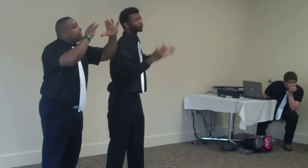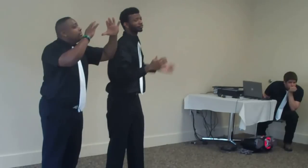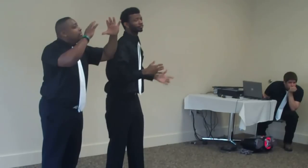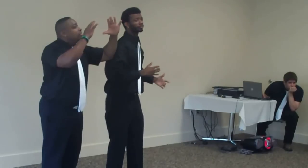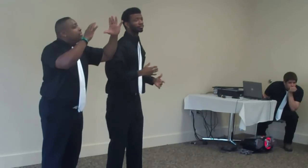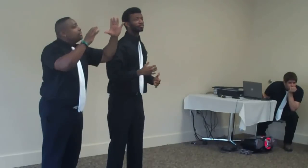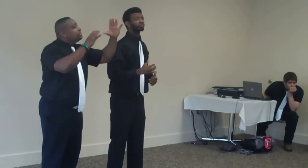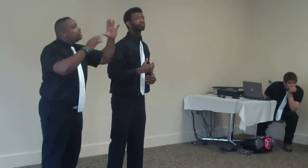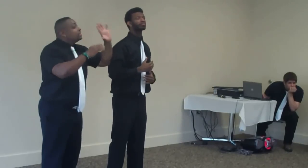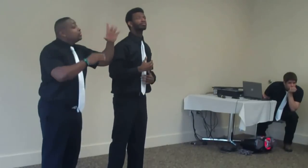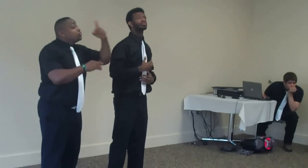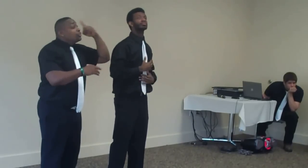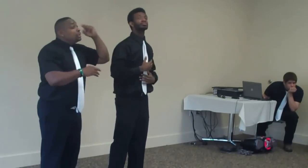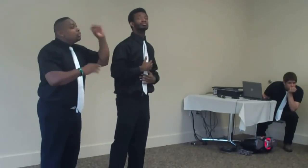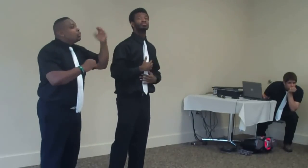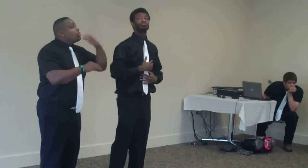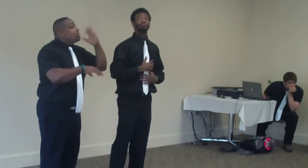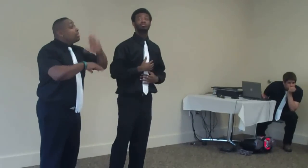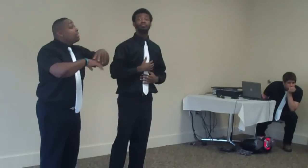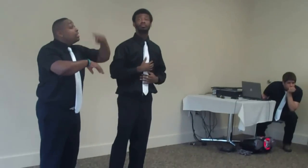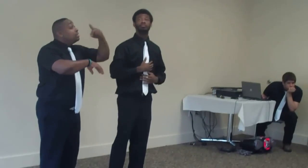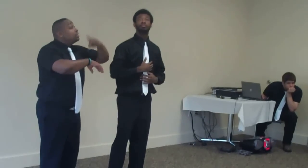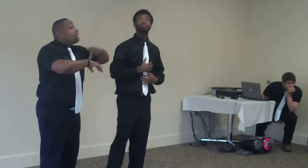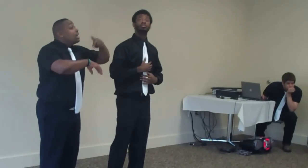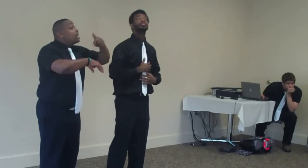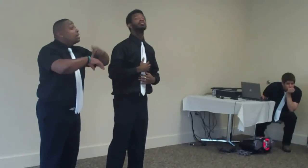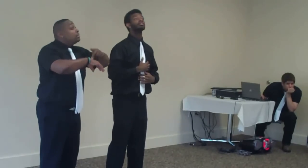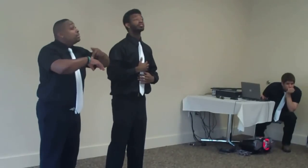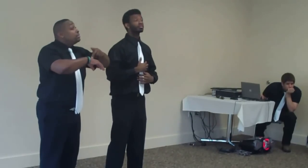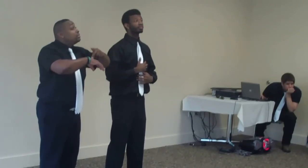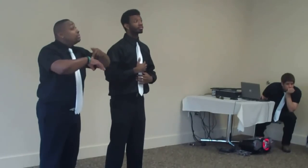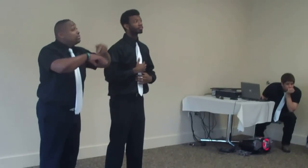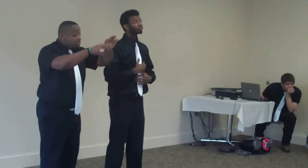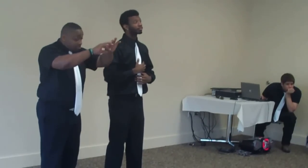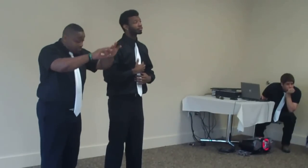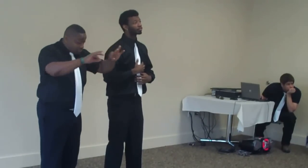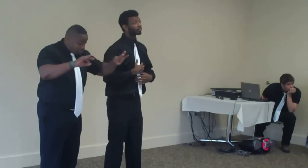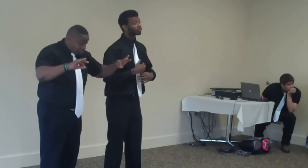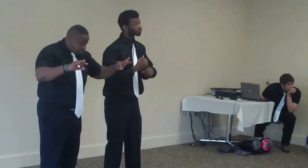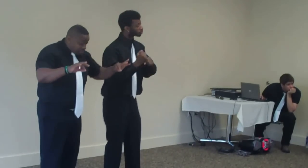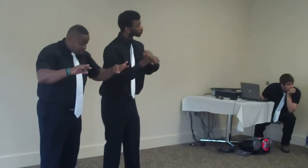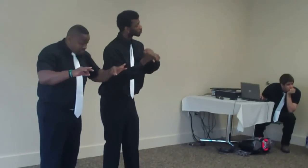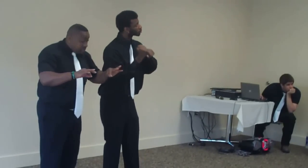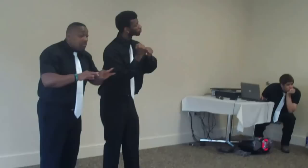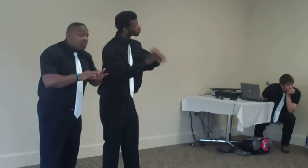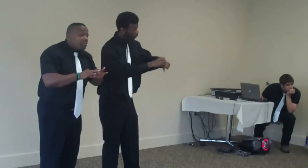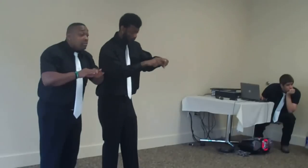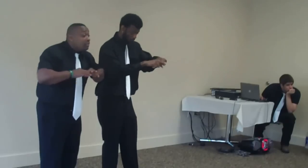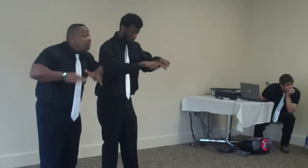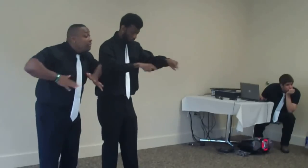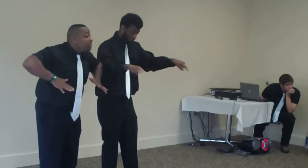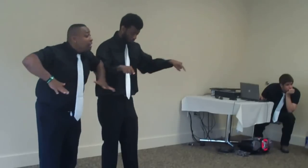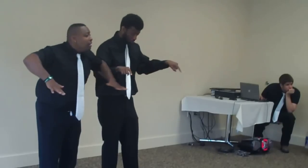His very first love